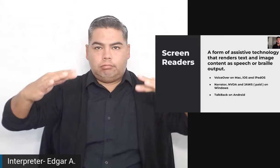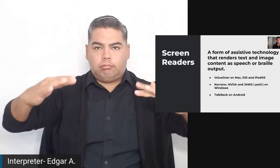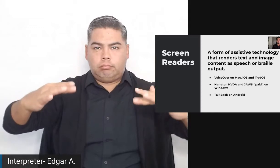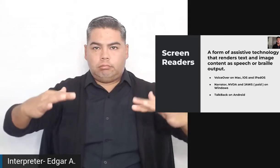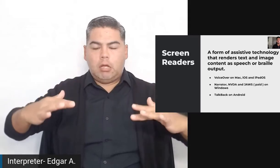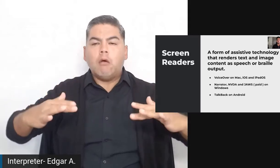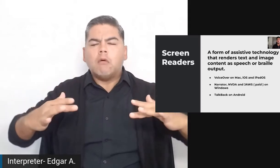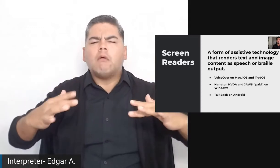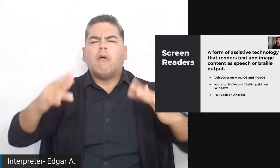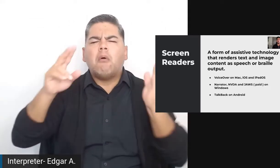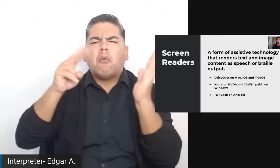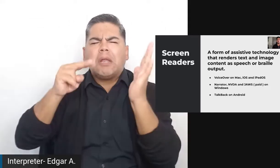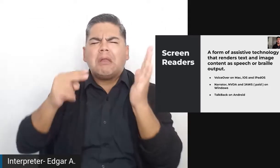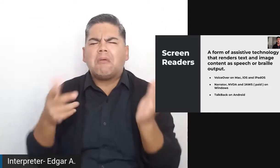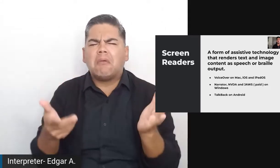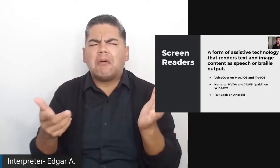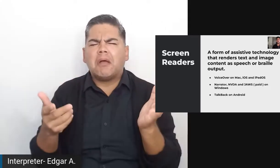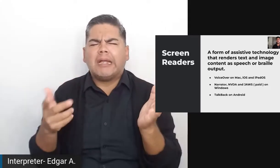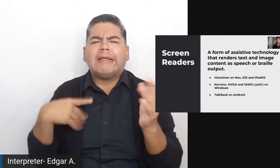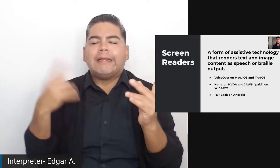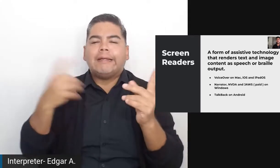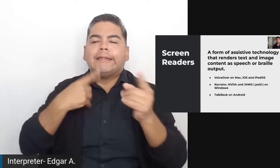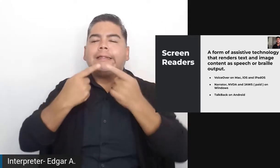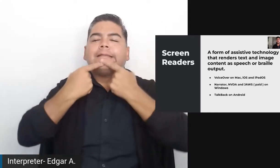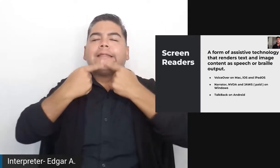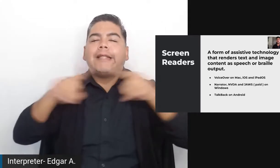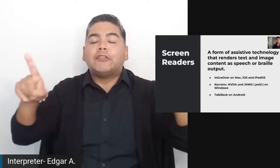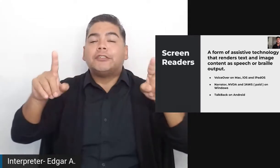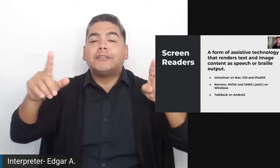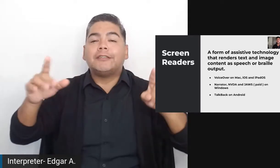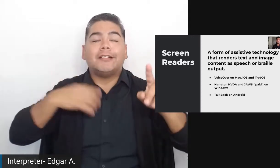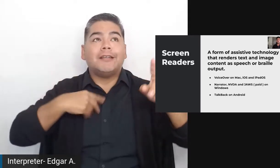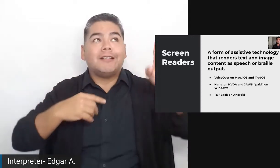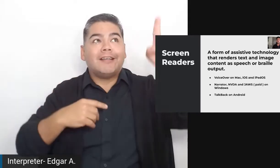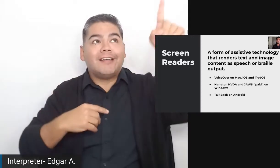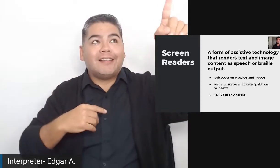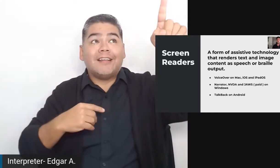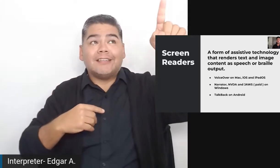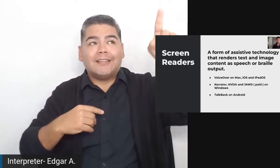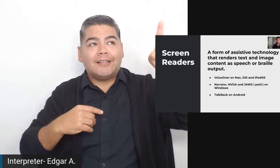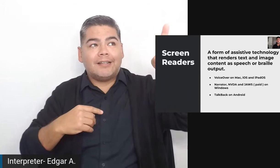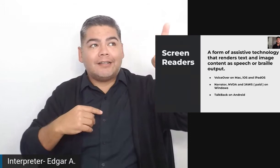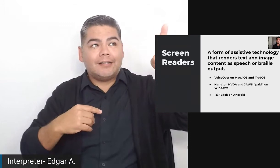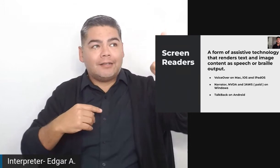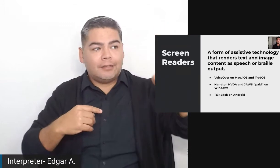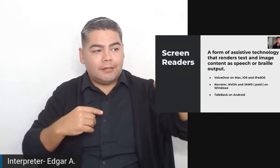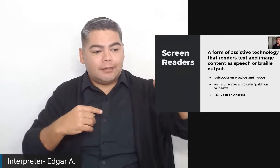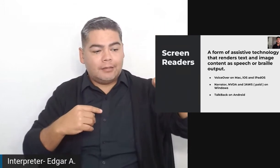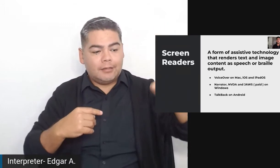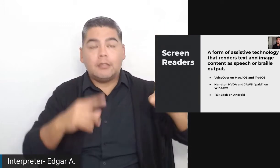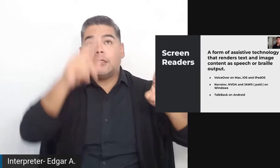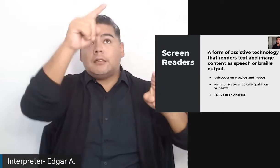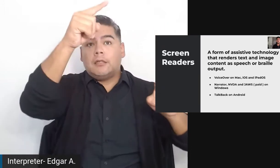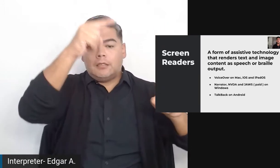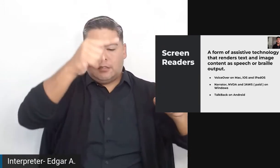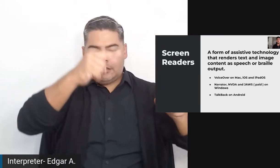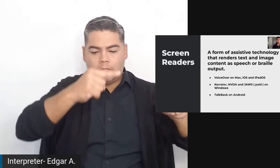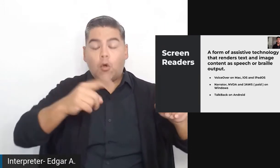on the screen, and it, also, announces about the underlining meaning of that content and of supporting information.